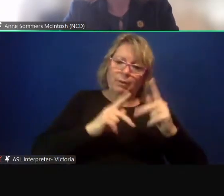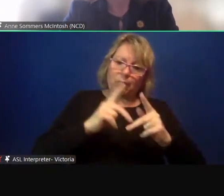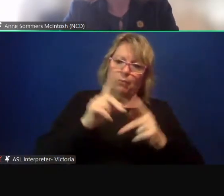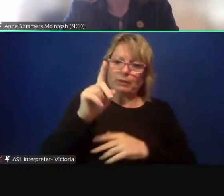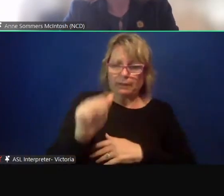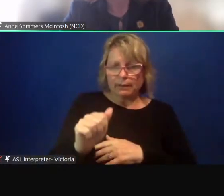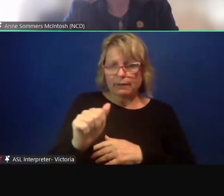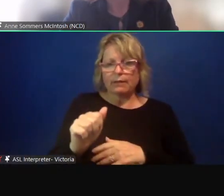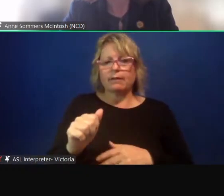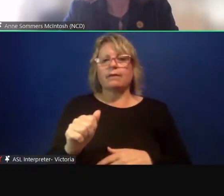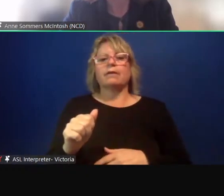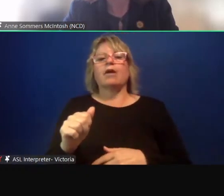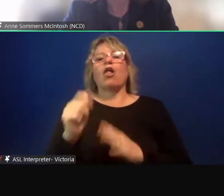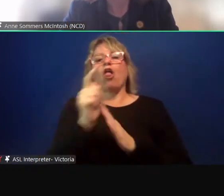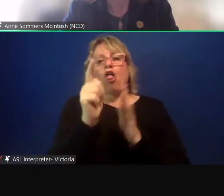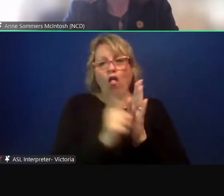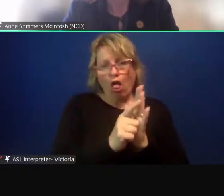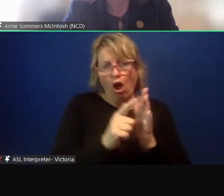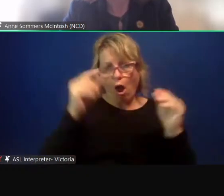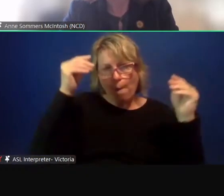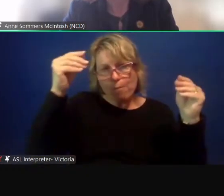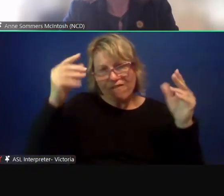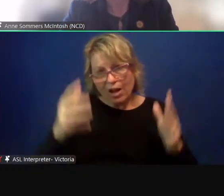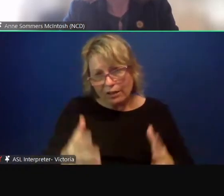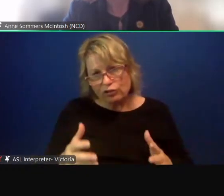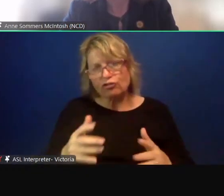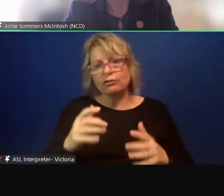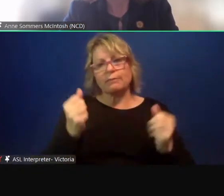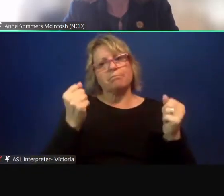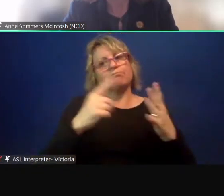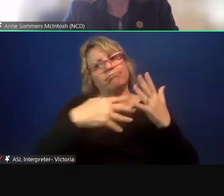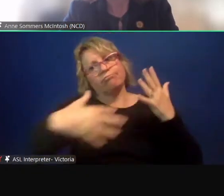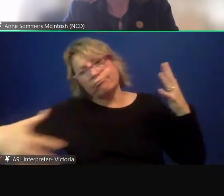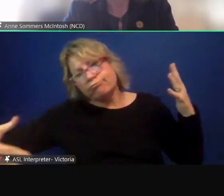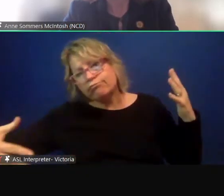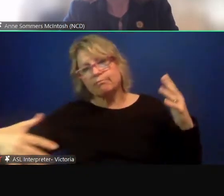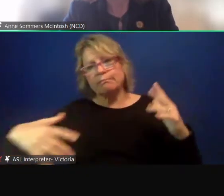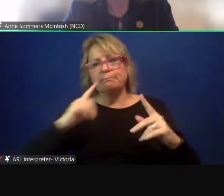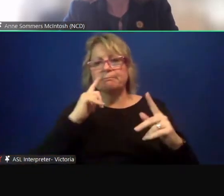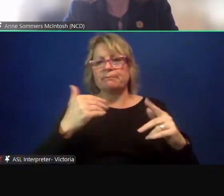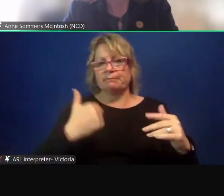law professors, among others. It's a matter of obtaining and maintaining good health.